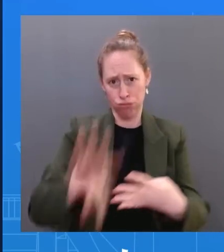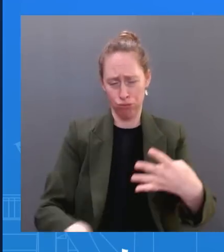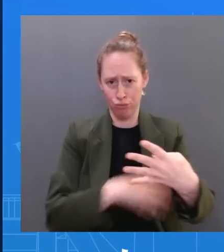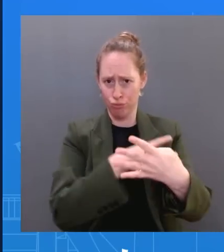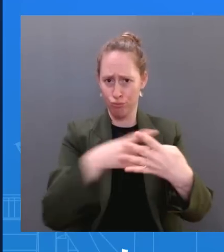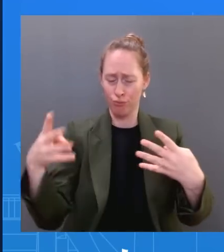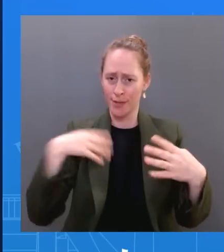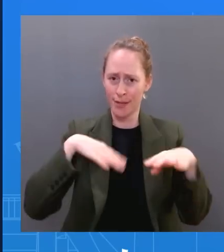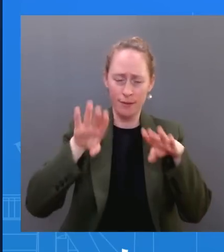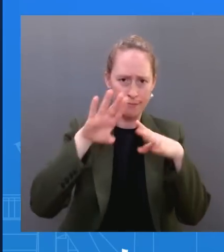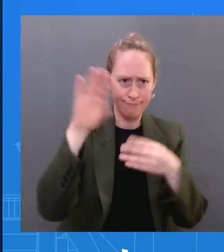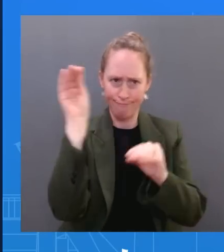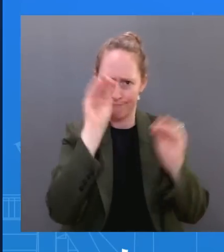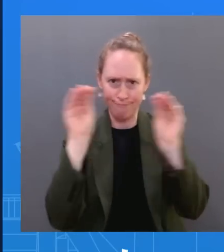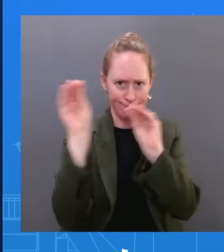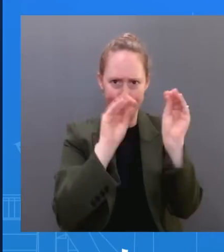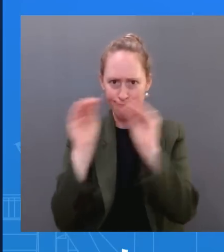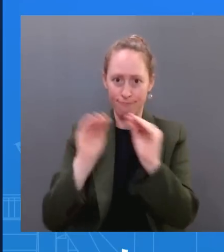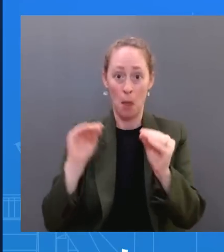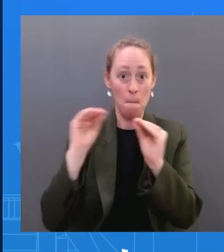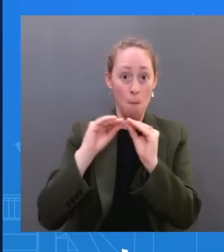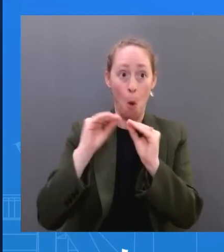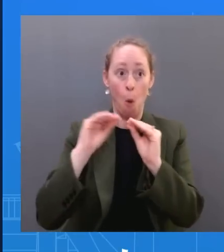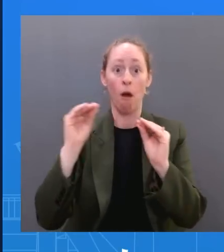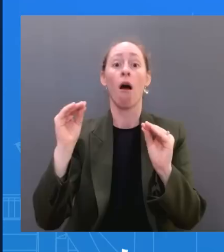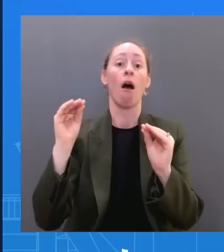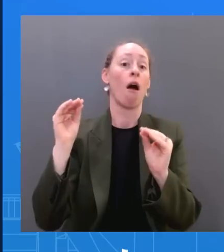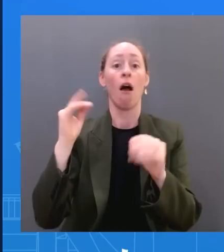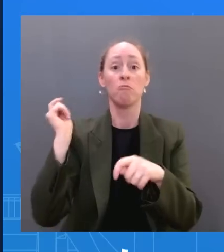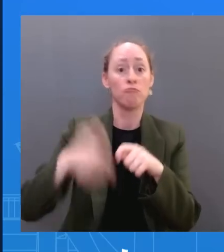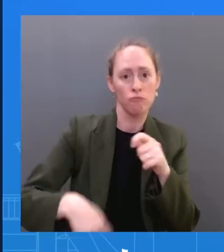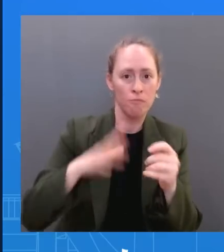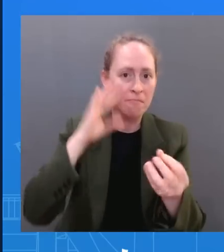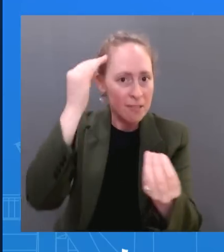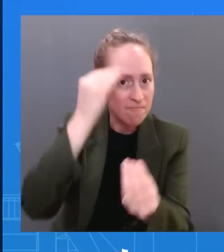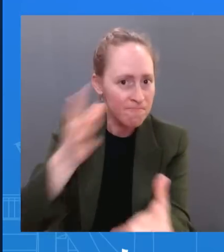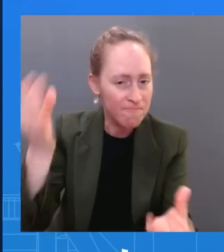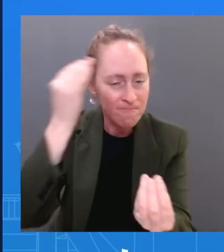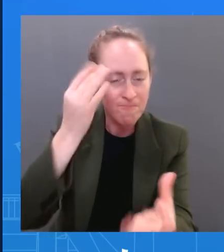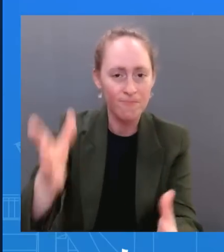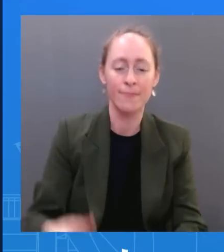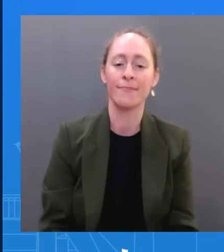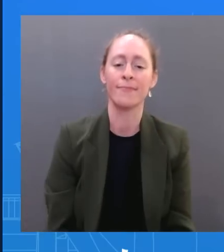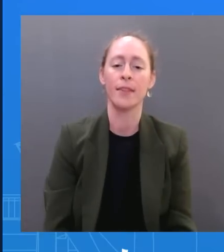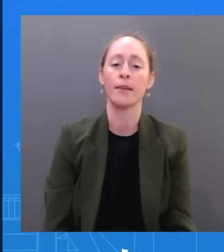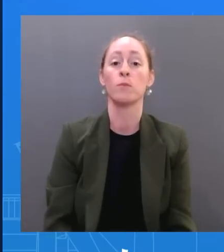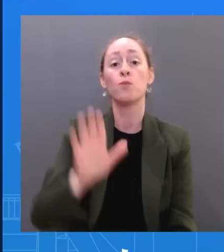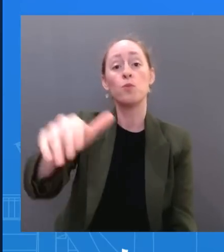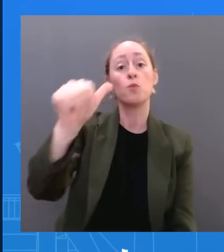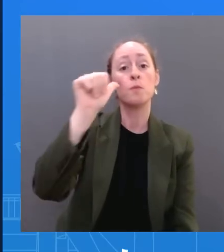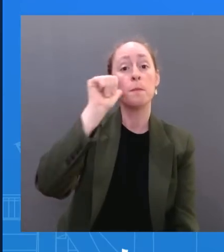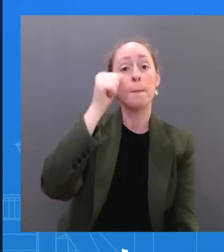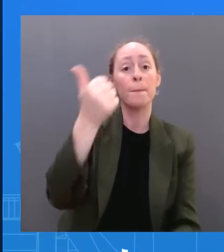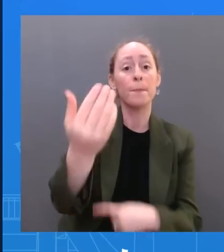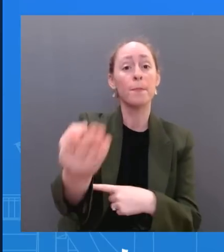tomorrow morning President Biden will meet with President López Obrador here at the White House -- the second time the two leaders will meet here --